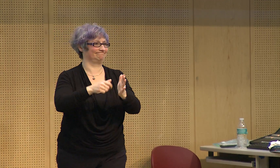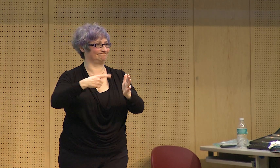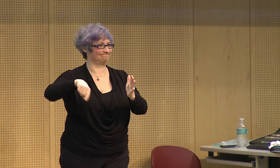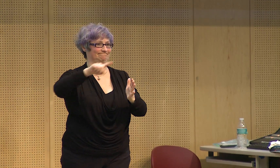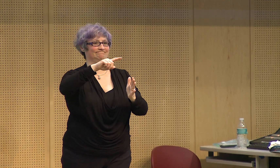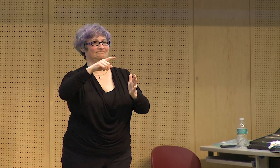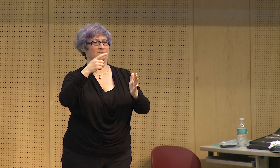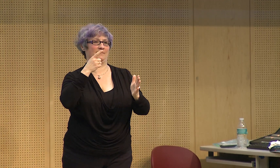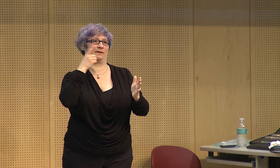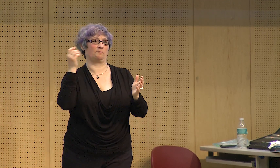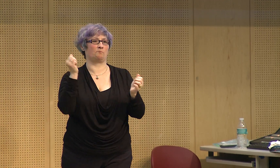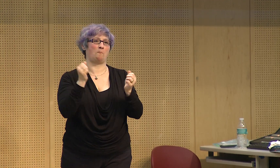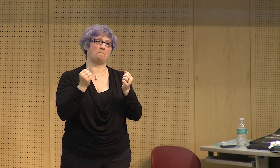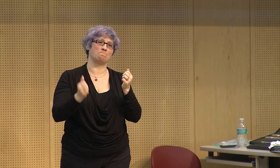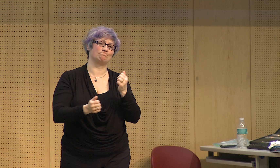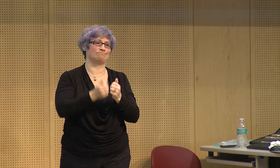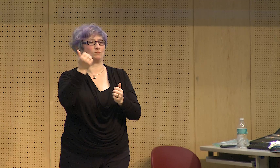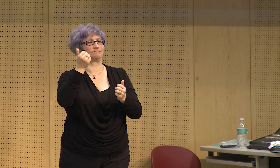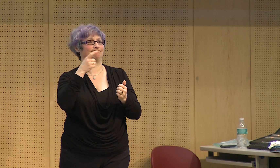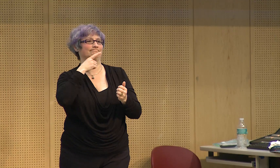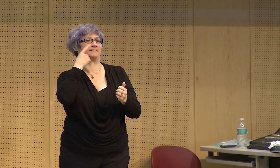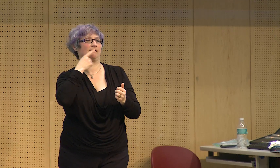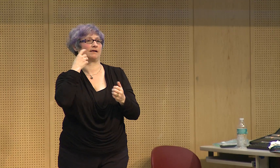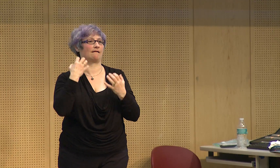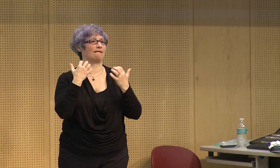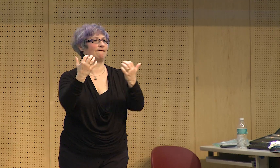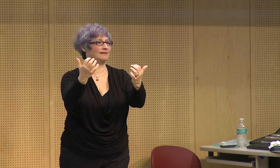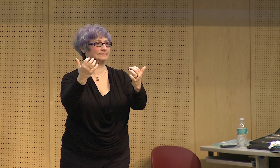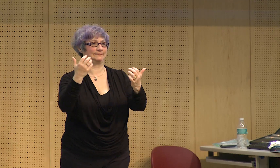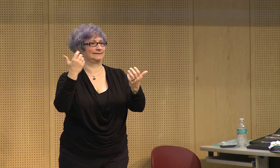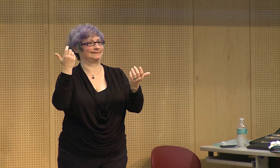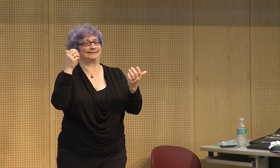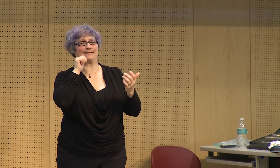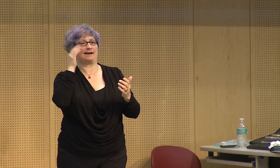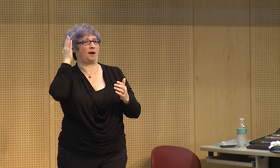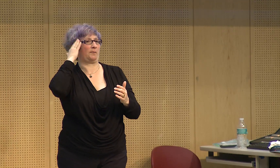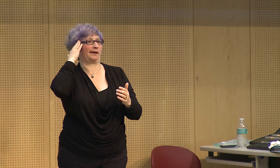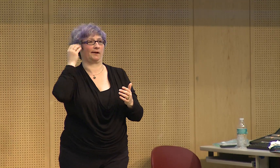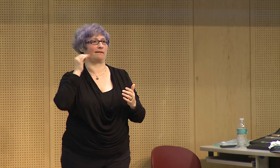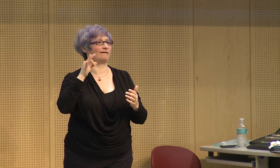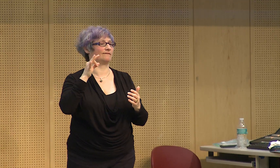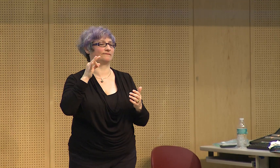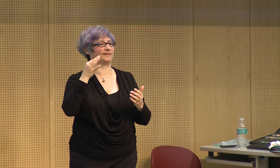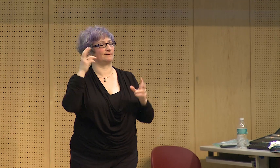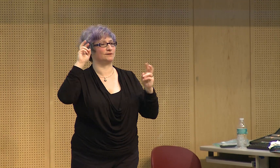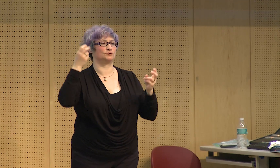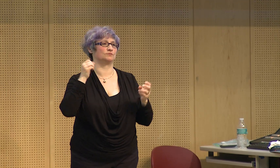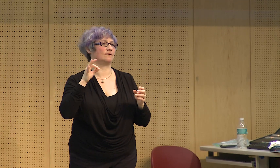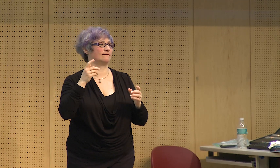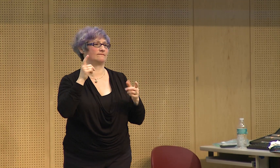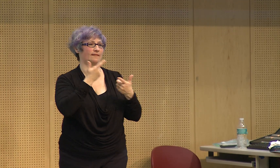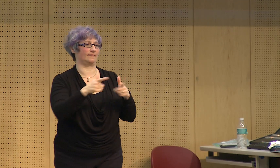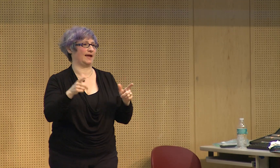Many people in the audiences that I present to are often not aware of language deprivation